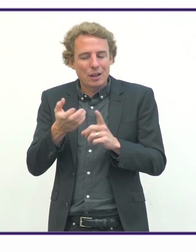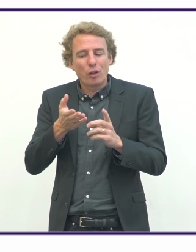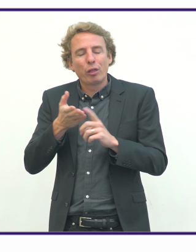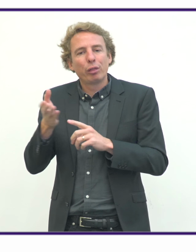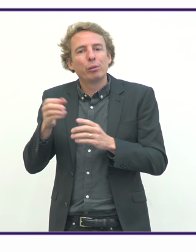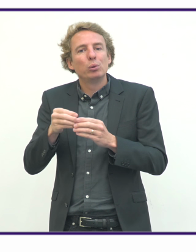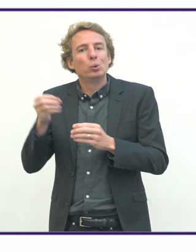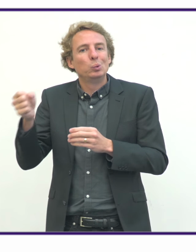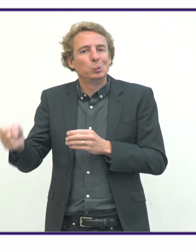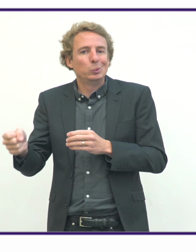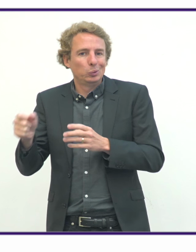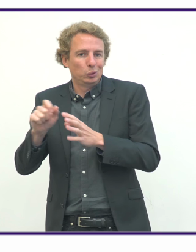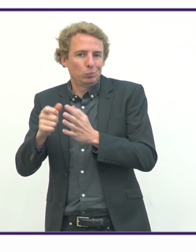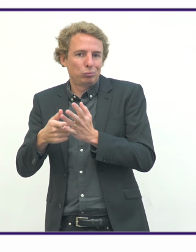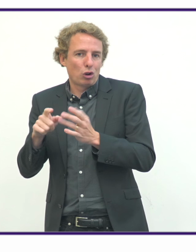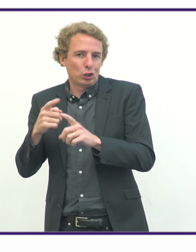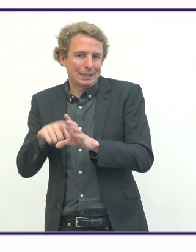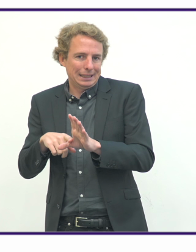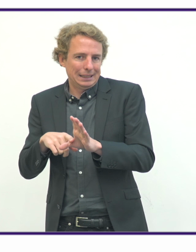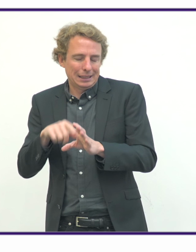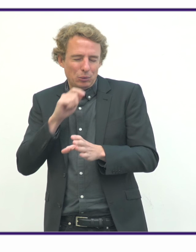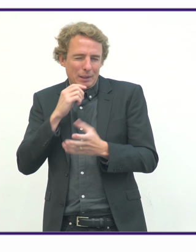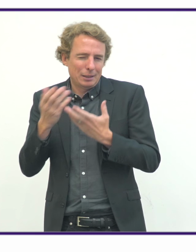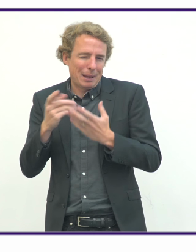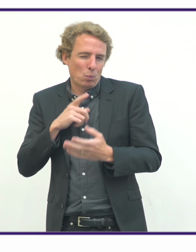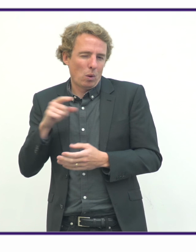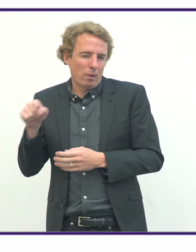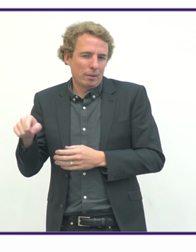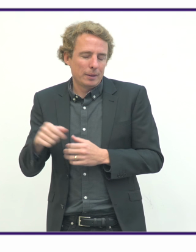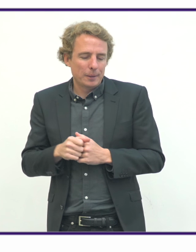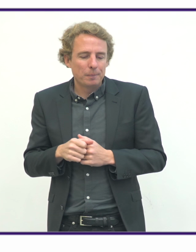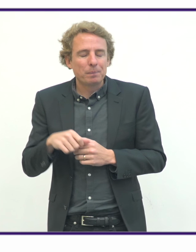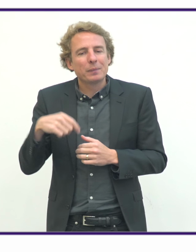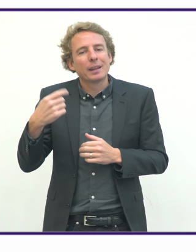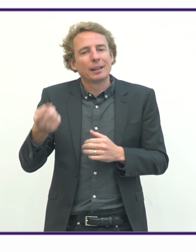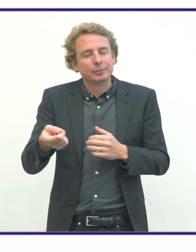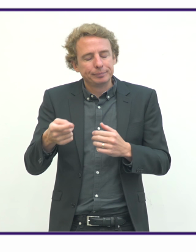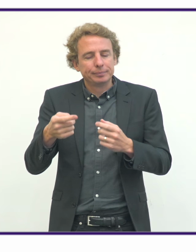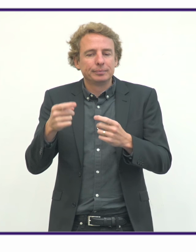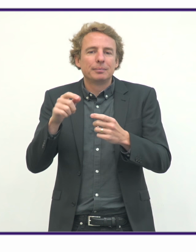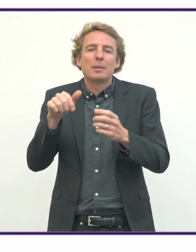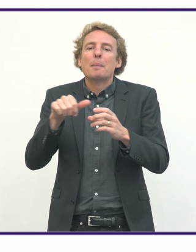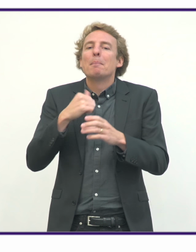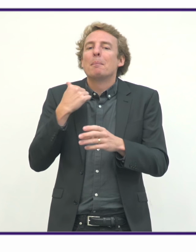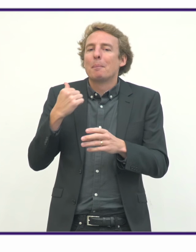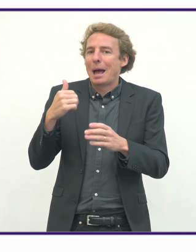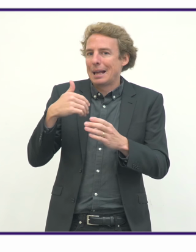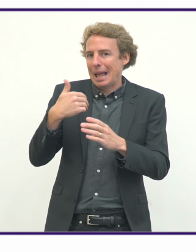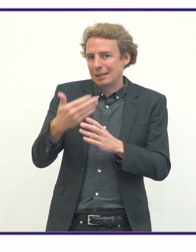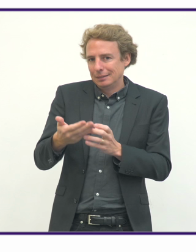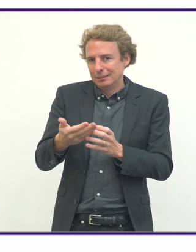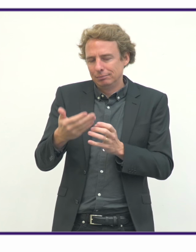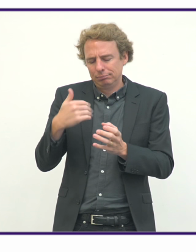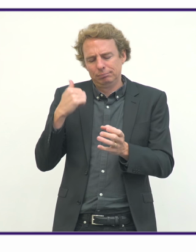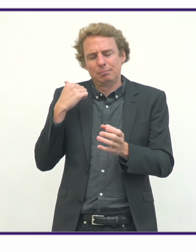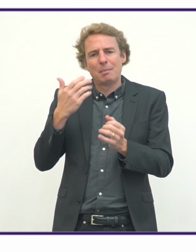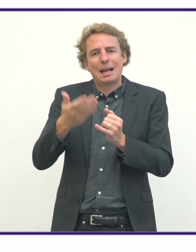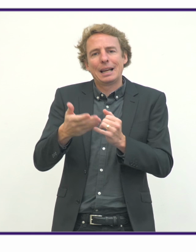We'll talk about why in a minute. Then going through in a collector for additional processor, and then it goes into a backend of choice using the OpenTelemetry protocol.